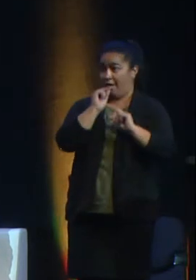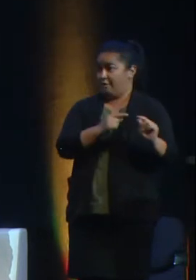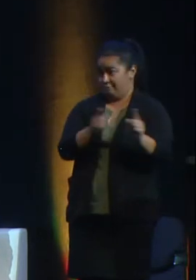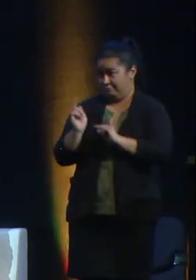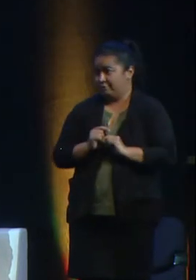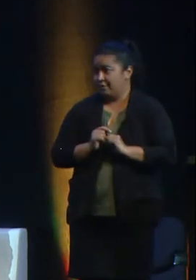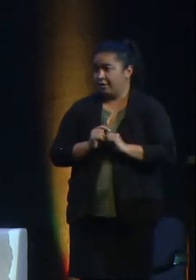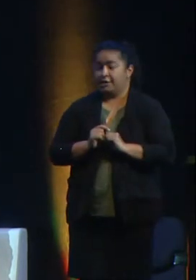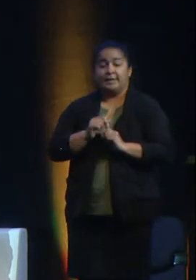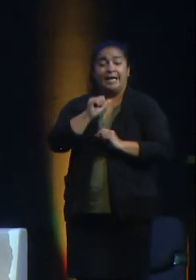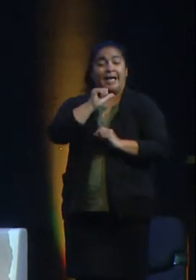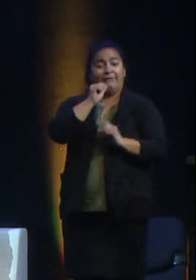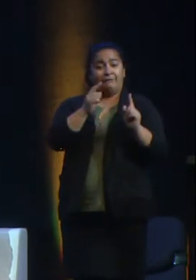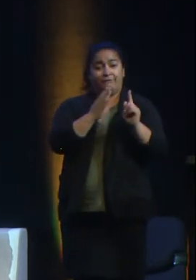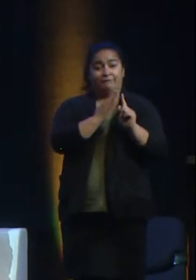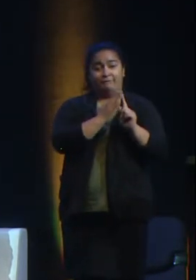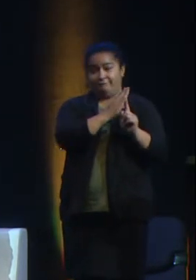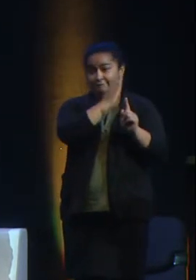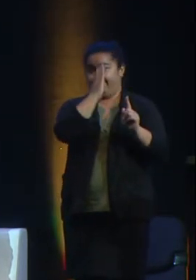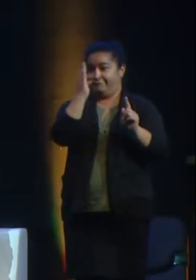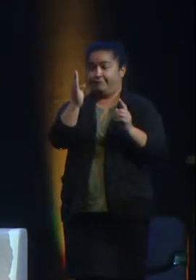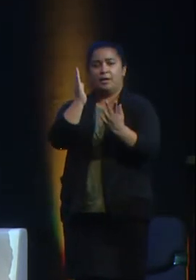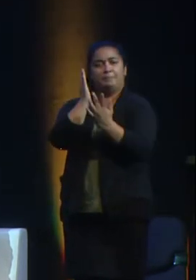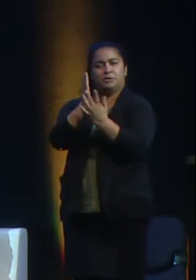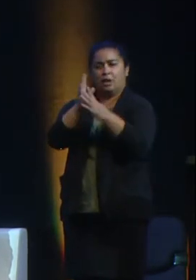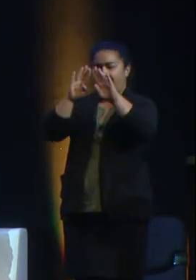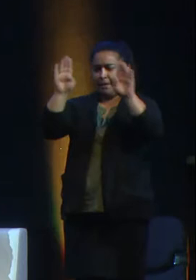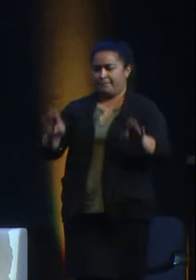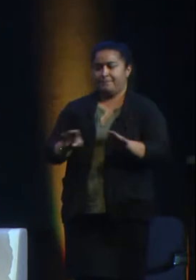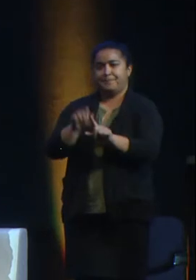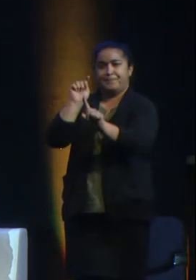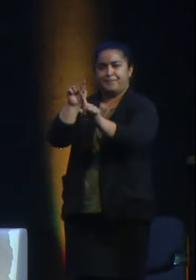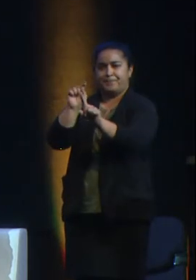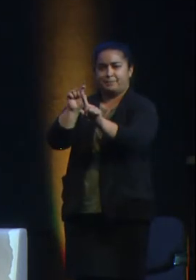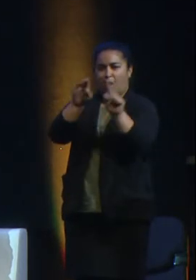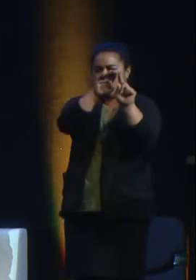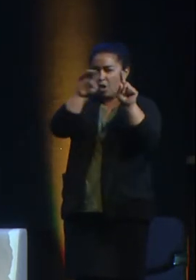If we go across to the middle of the map on the same kind of horizon, we've got accessible